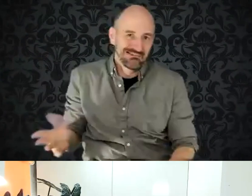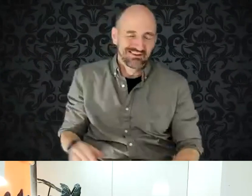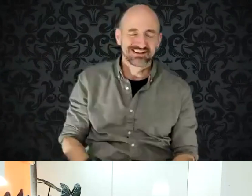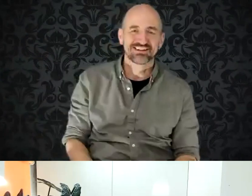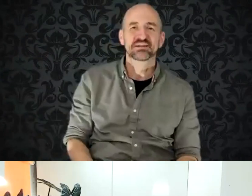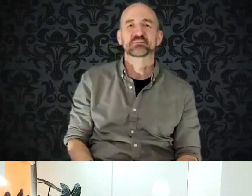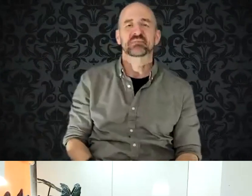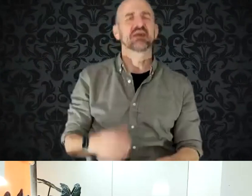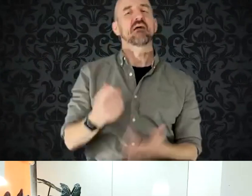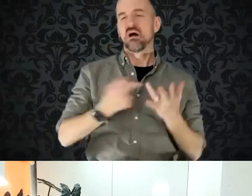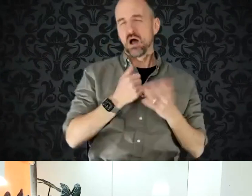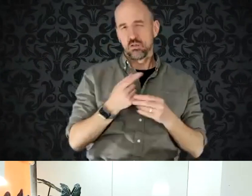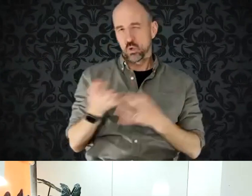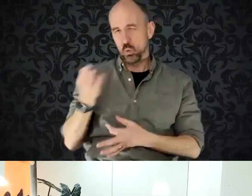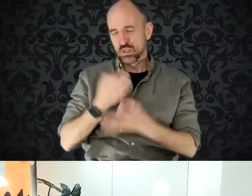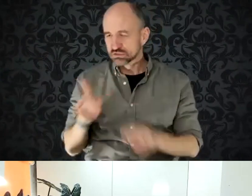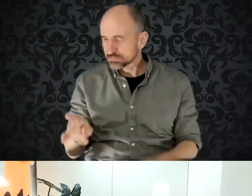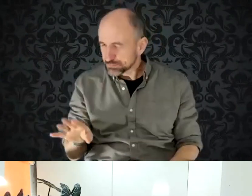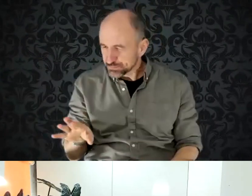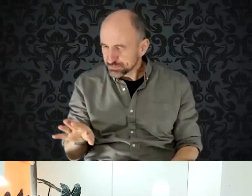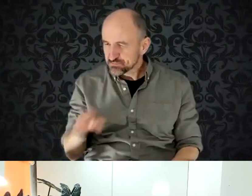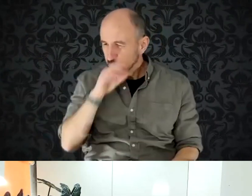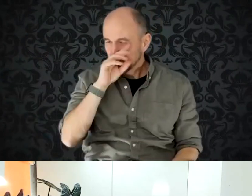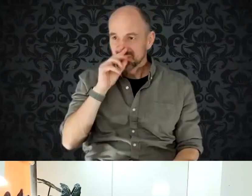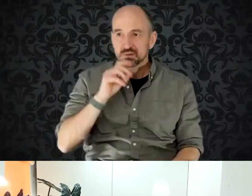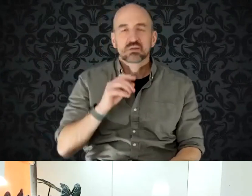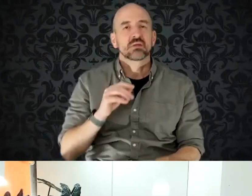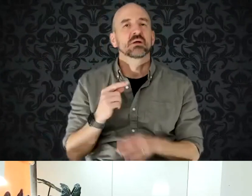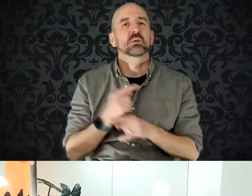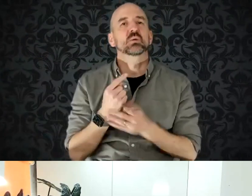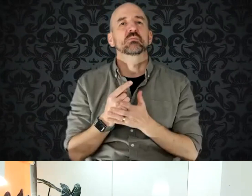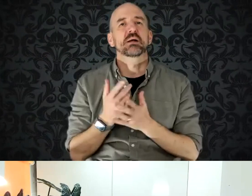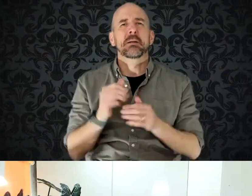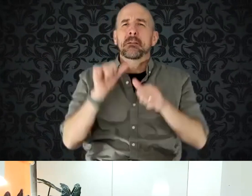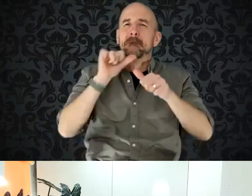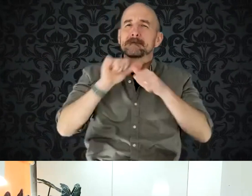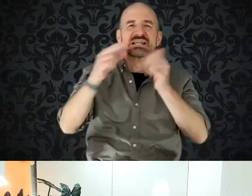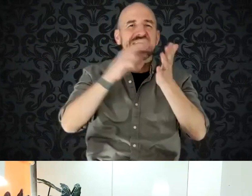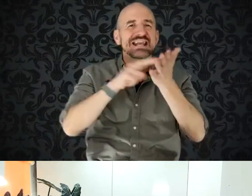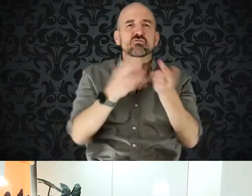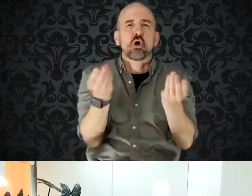will be interesting to know. In my mind, I'm looking at my plants and wondering